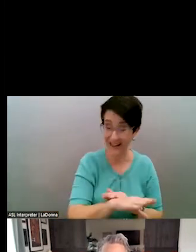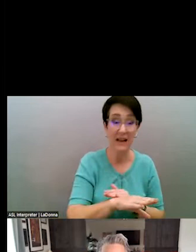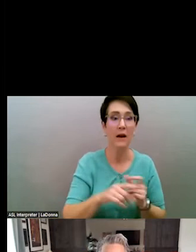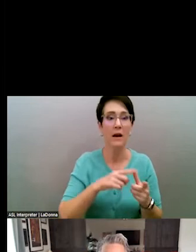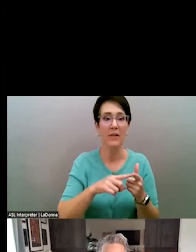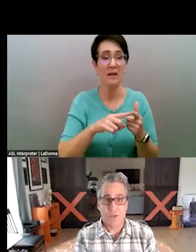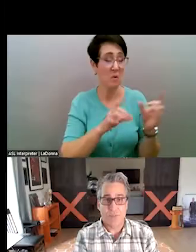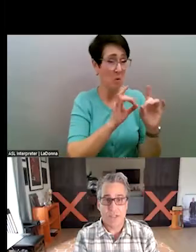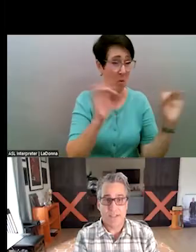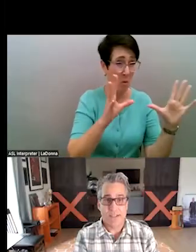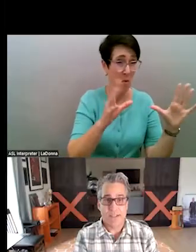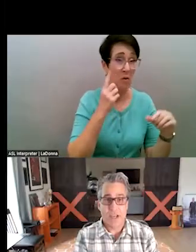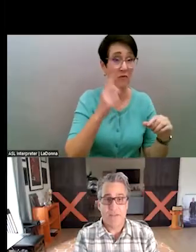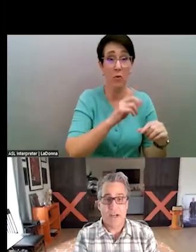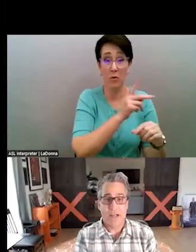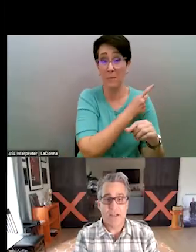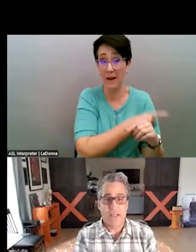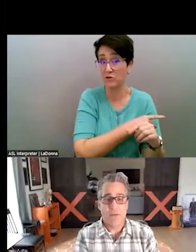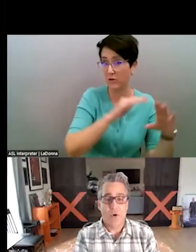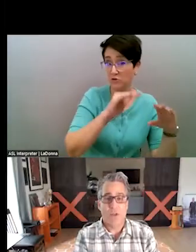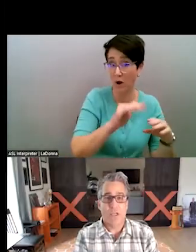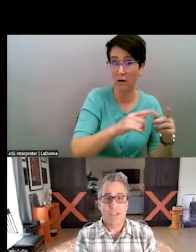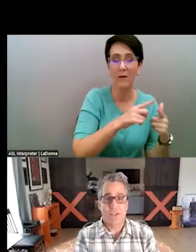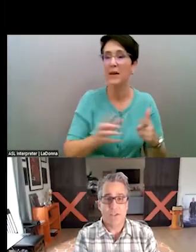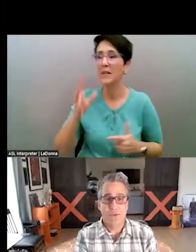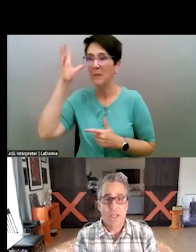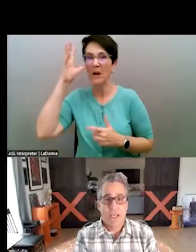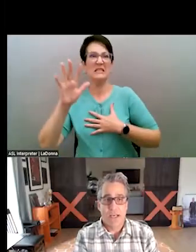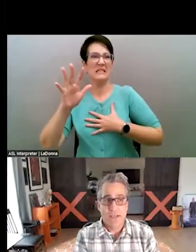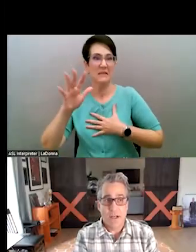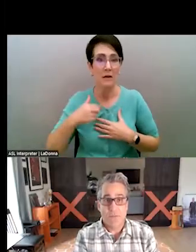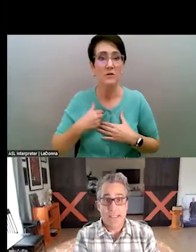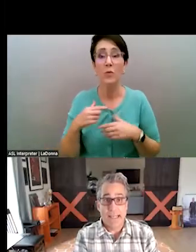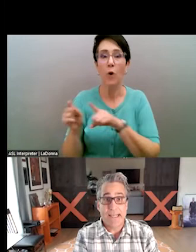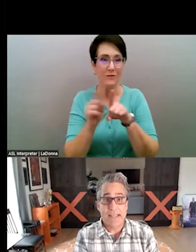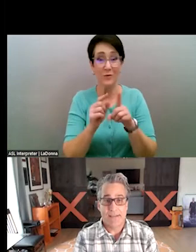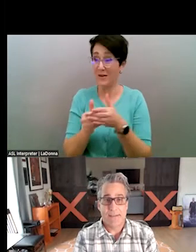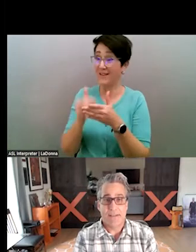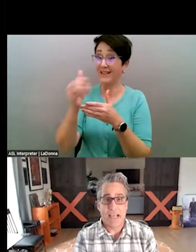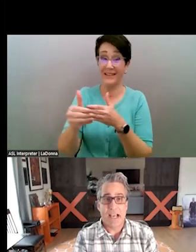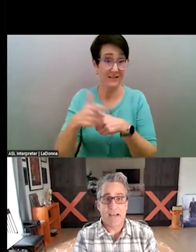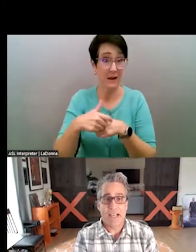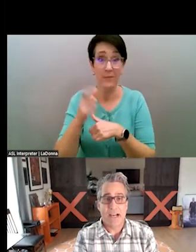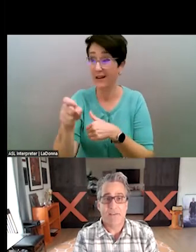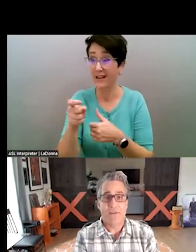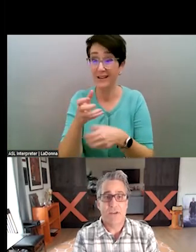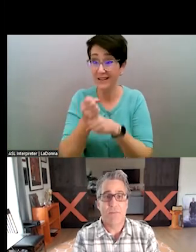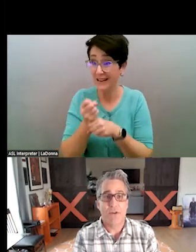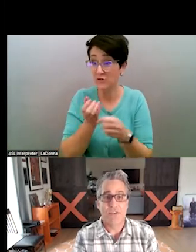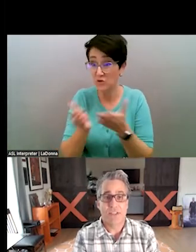A HORRIBLE EX PEER YEN. THEY'RE MORE RERELUCTANT TO GET THAT KIND OF CARE FOR THEY YOUNG PERSON